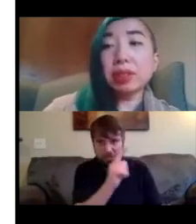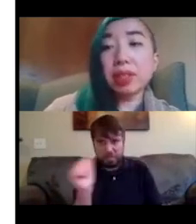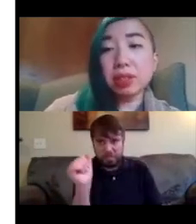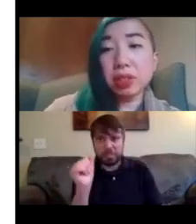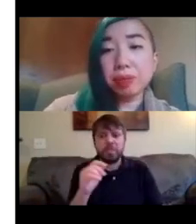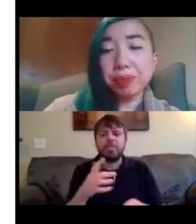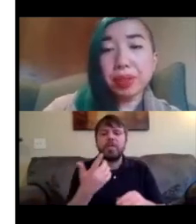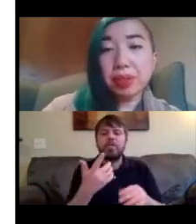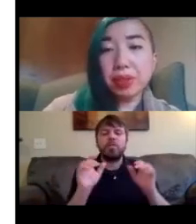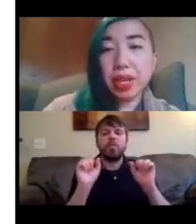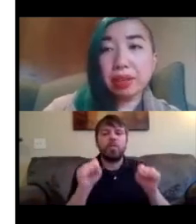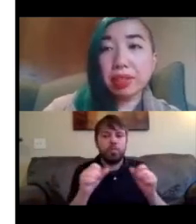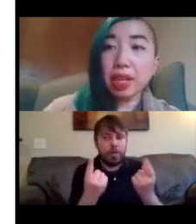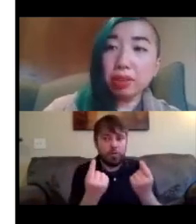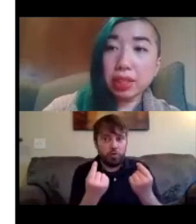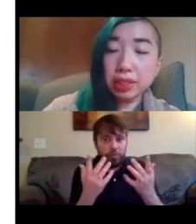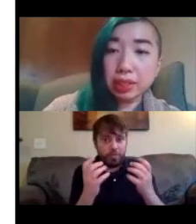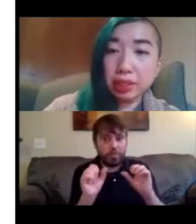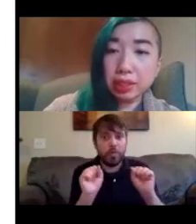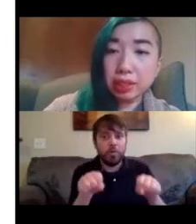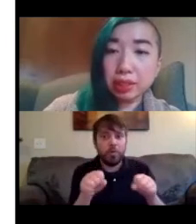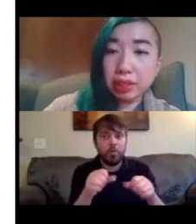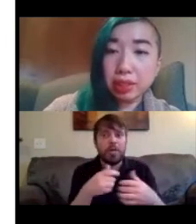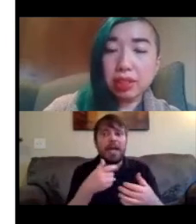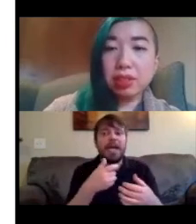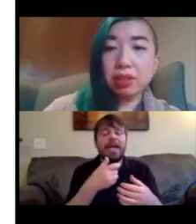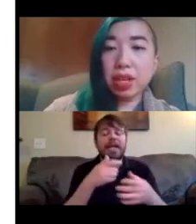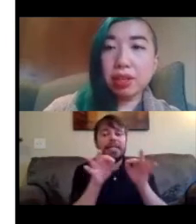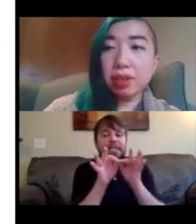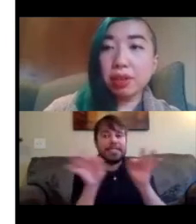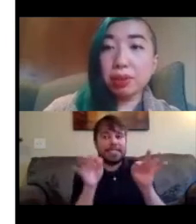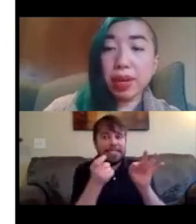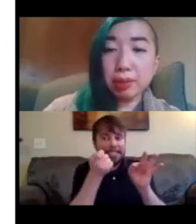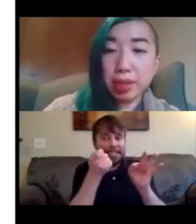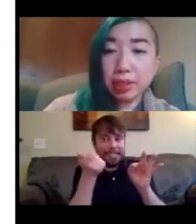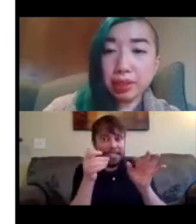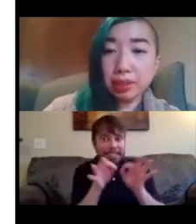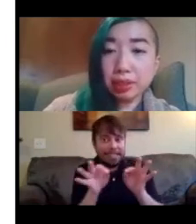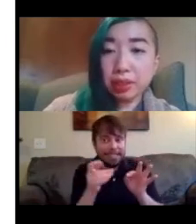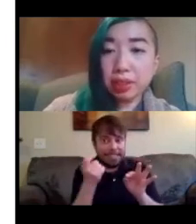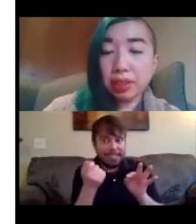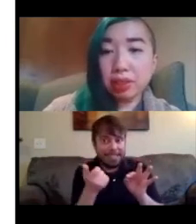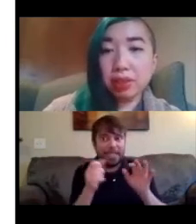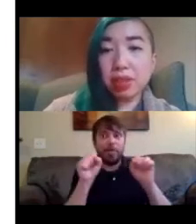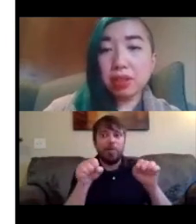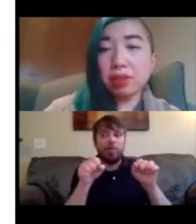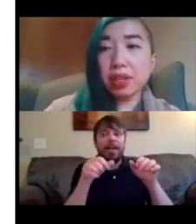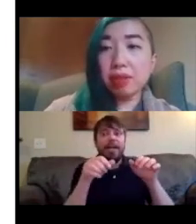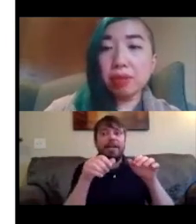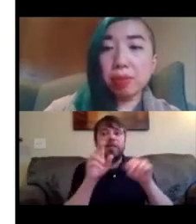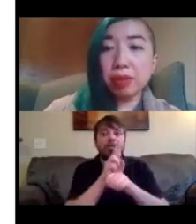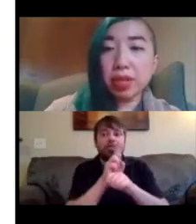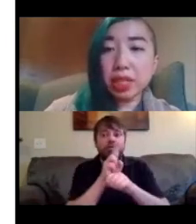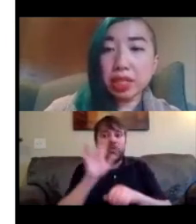you can do: you can take out sentences, you can use white space. You can use any form of erasure,